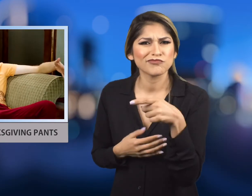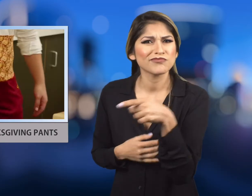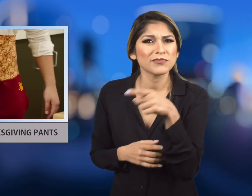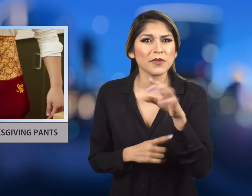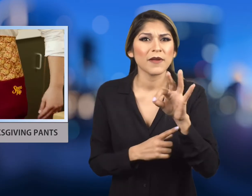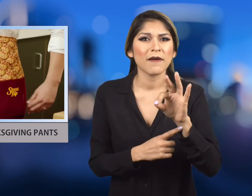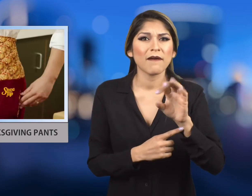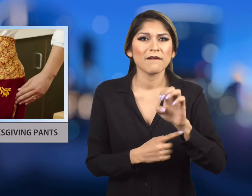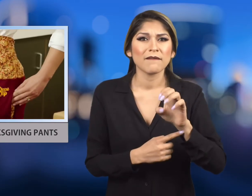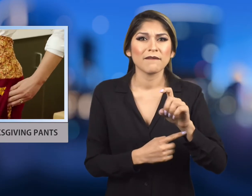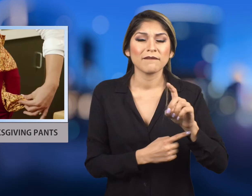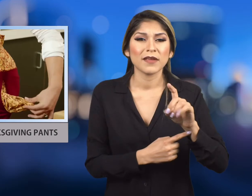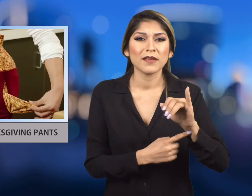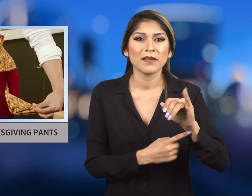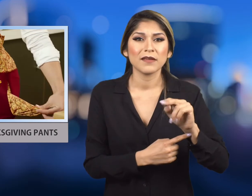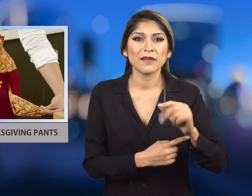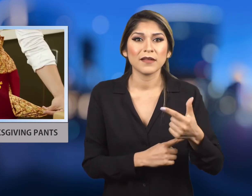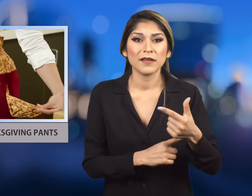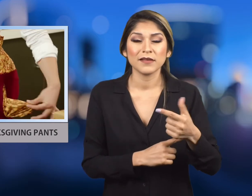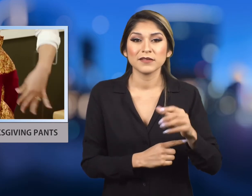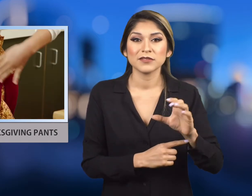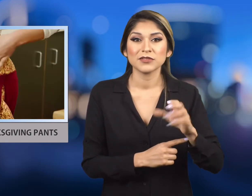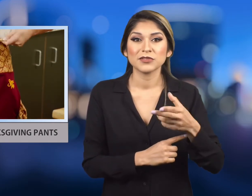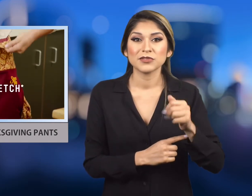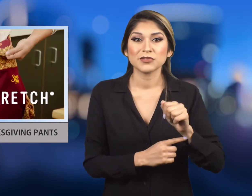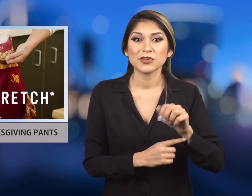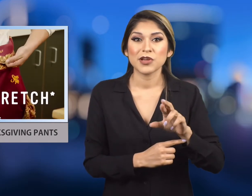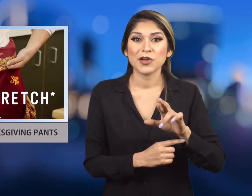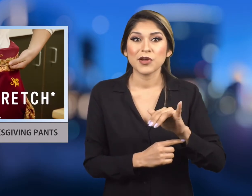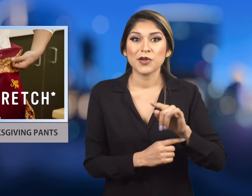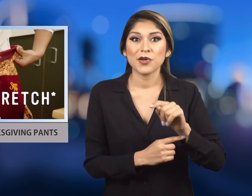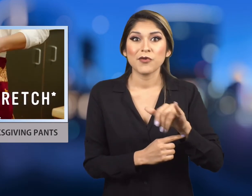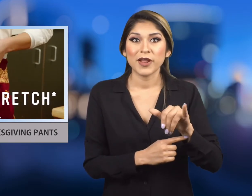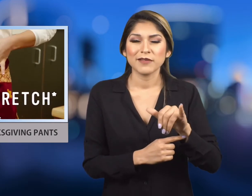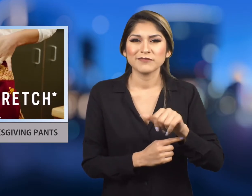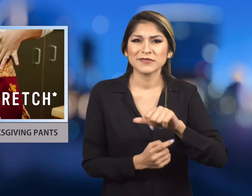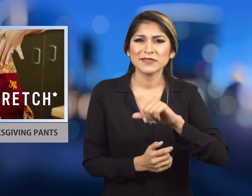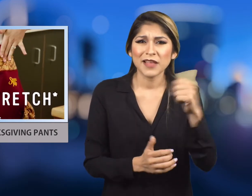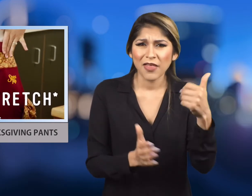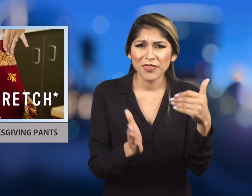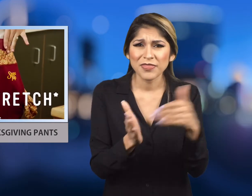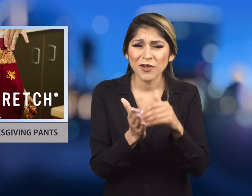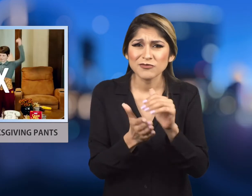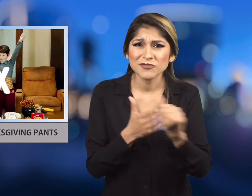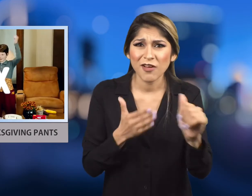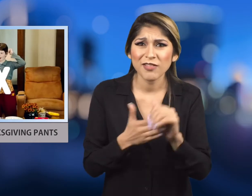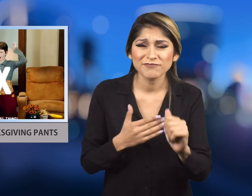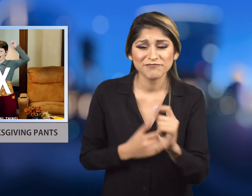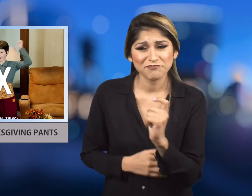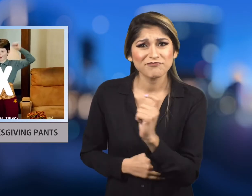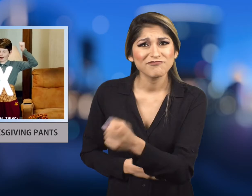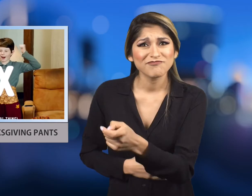Feeding America charity.